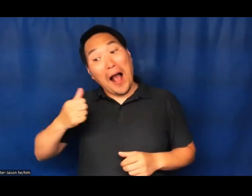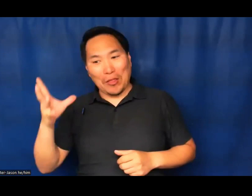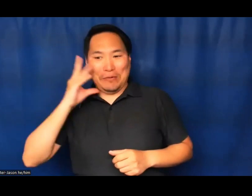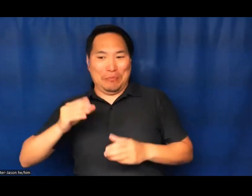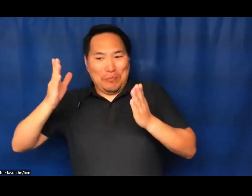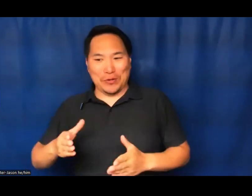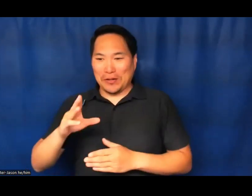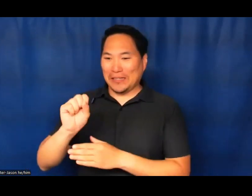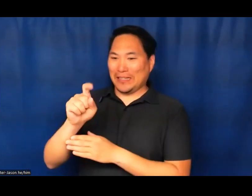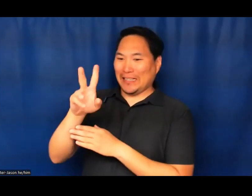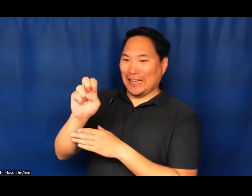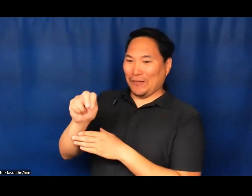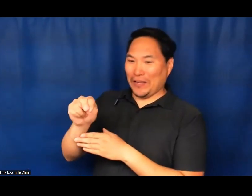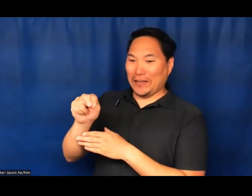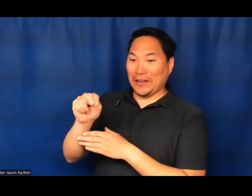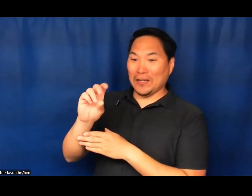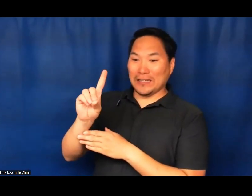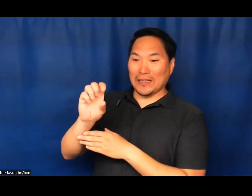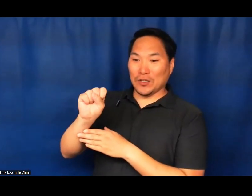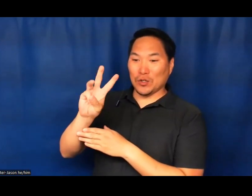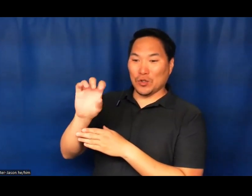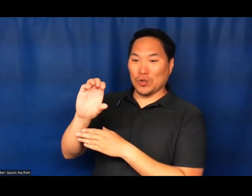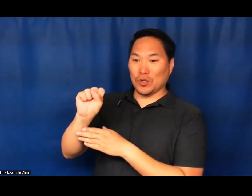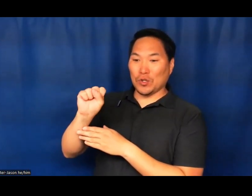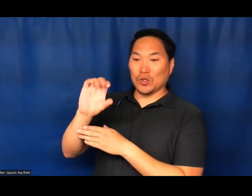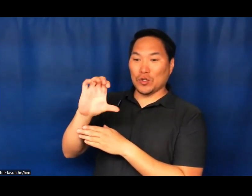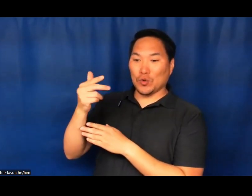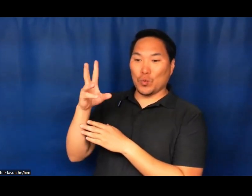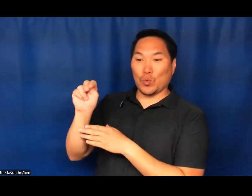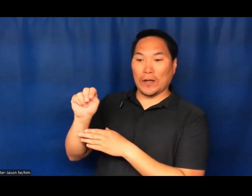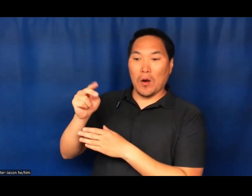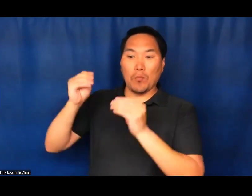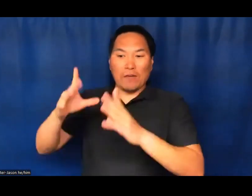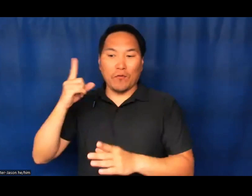Steven D. Schwinn, professor of law at the University of Illinois Chicago law school.